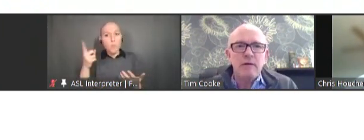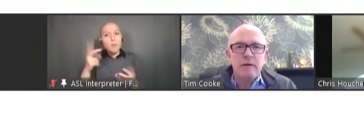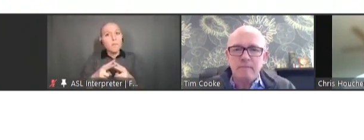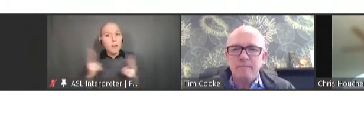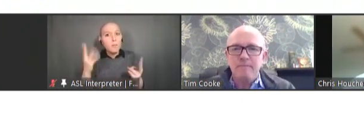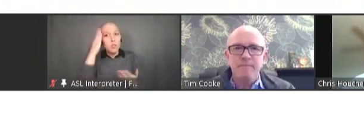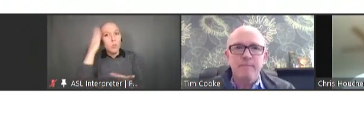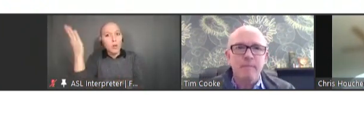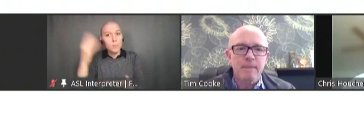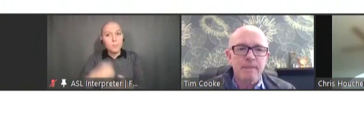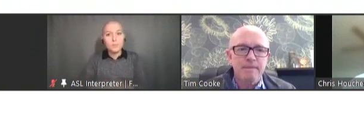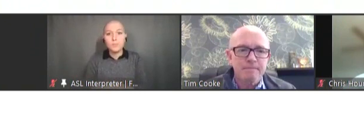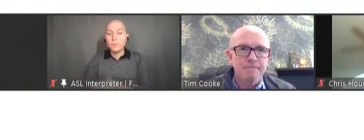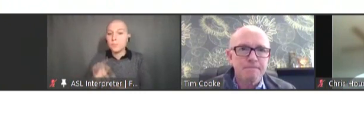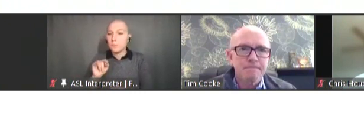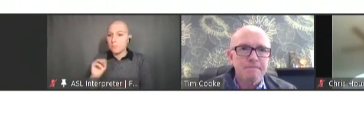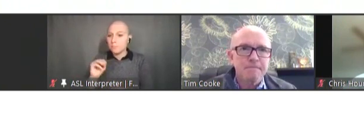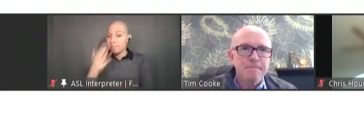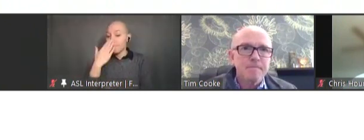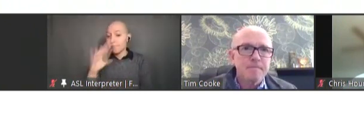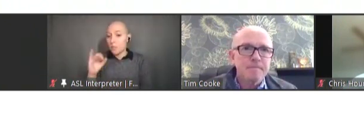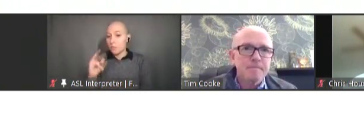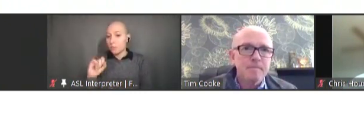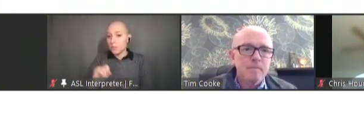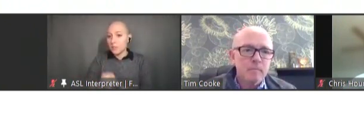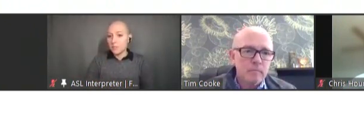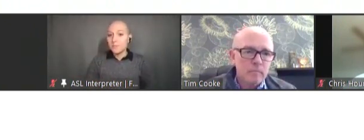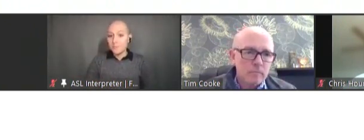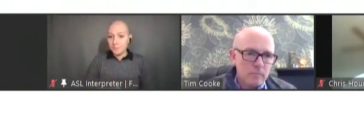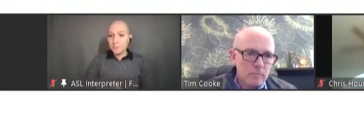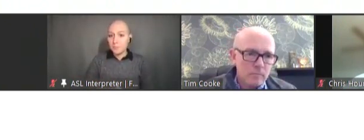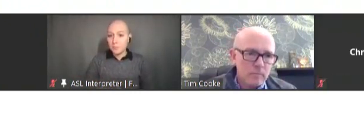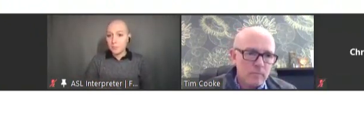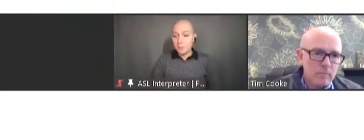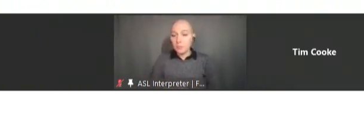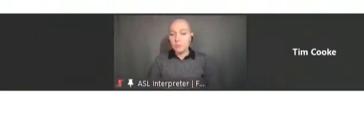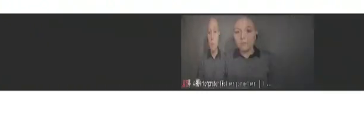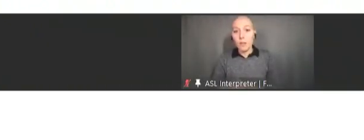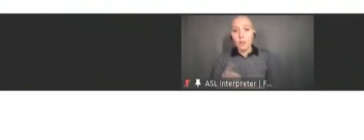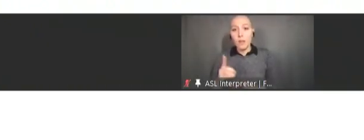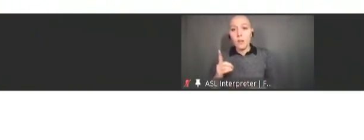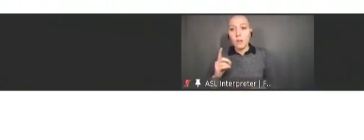Robert Hopkins: All right. I want to thank our members of this panel. It's been a very